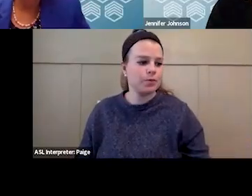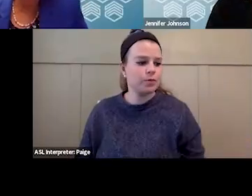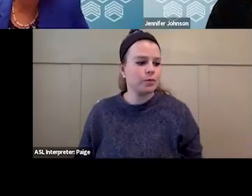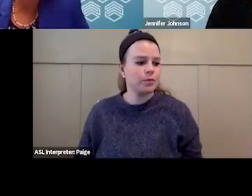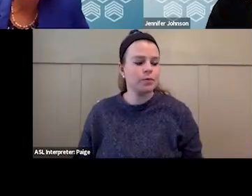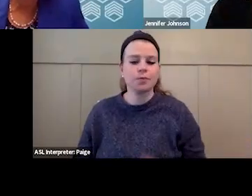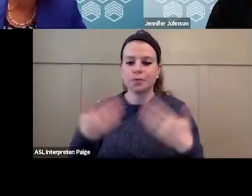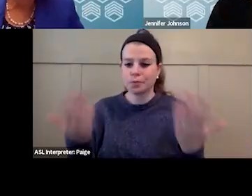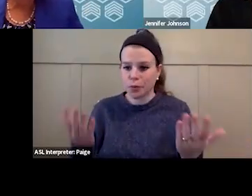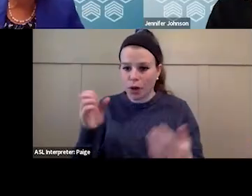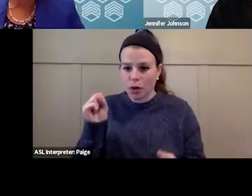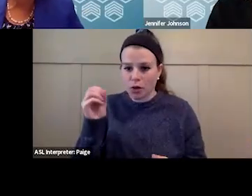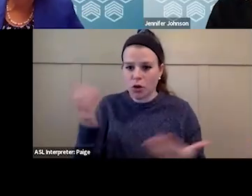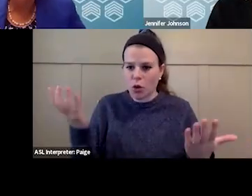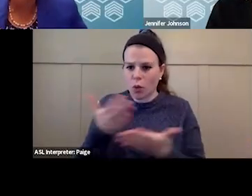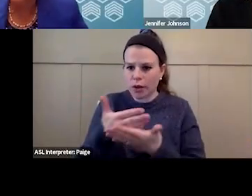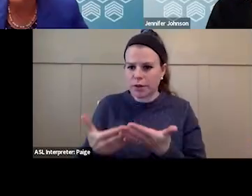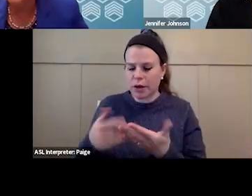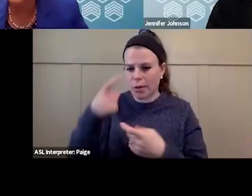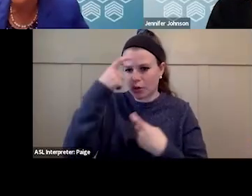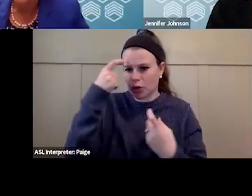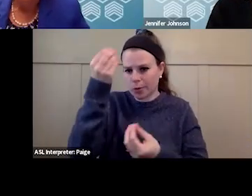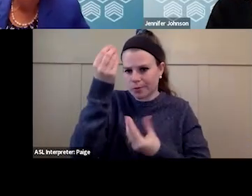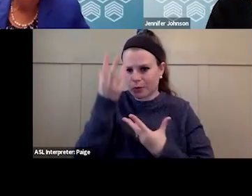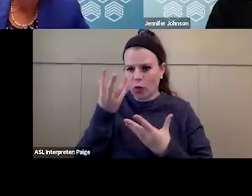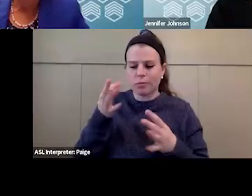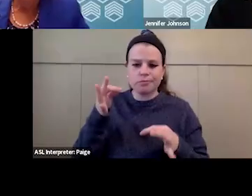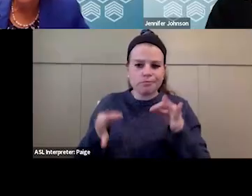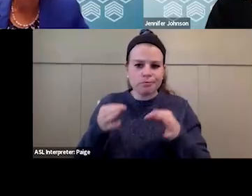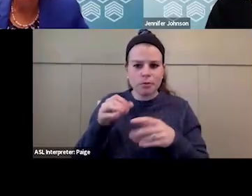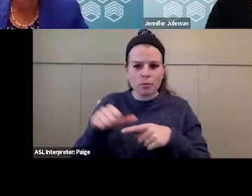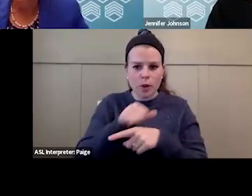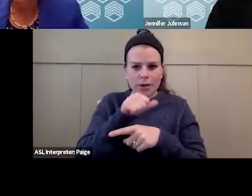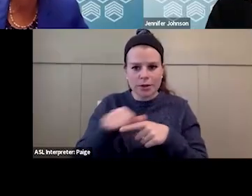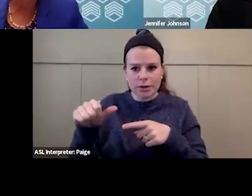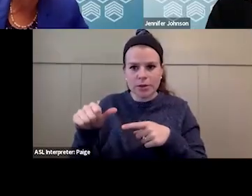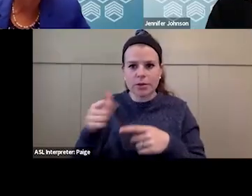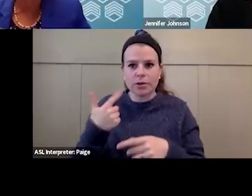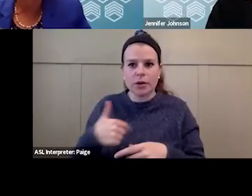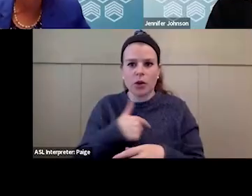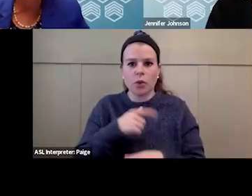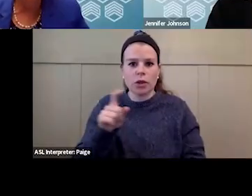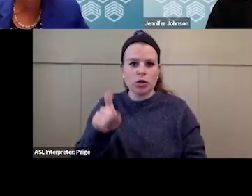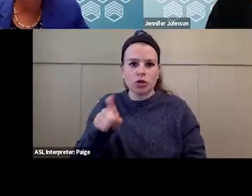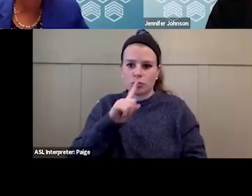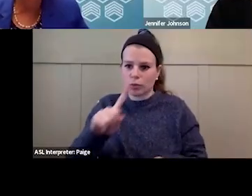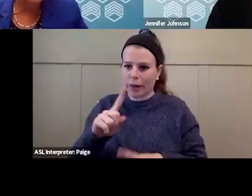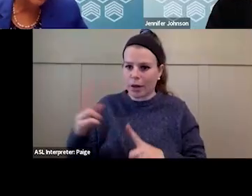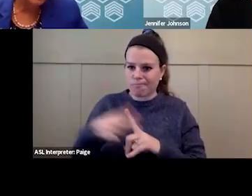So what are some of the trauma-informed judicial practices, uh, that we should employ in our courtrooms?